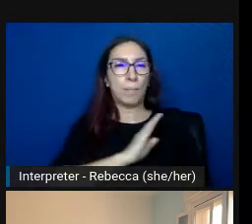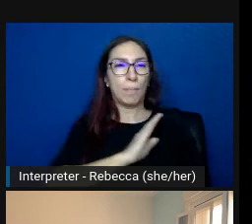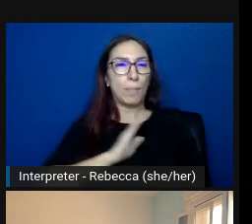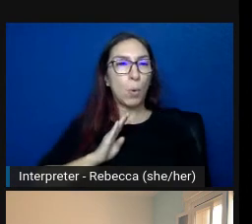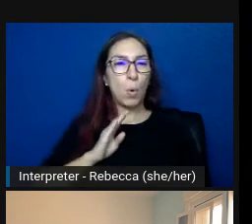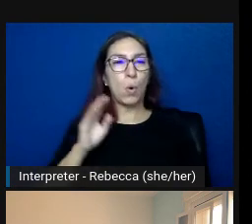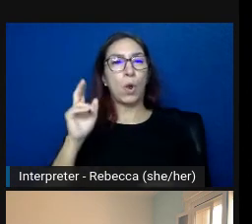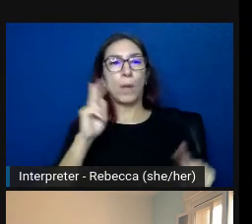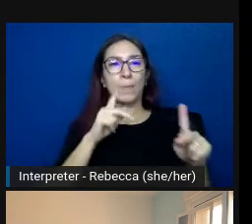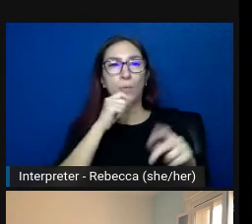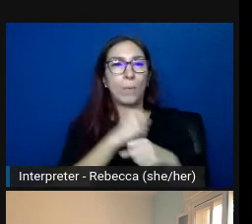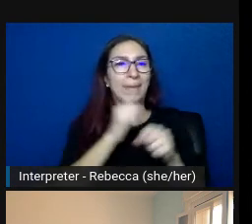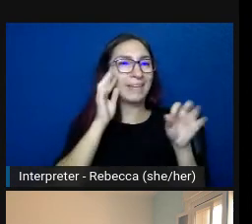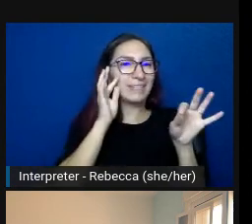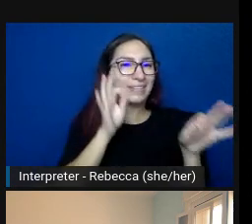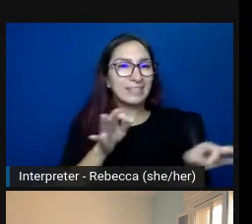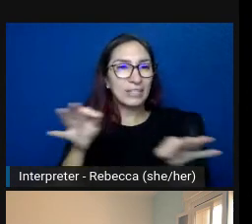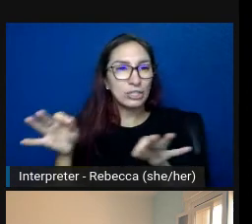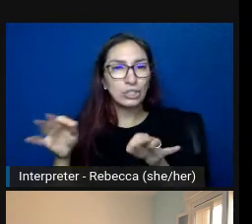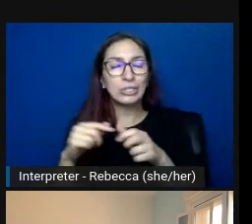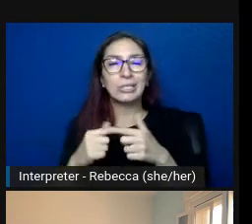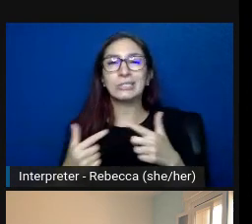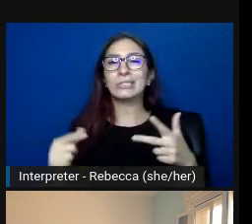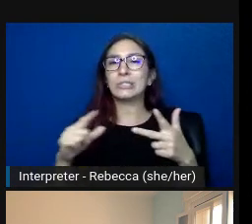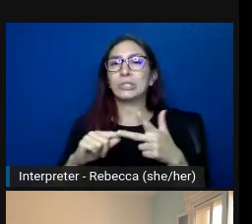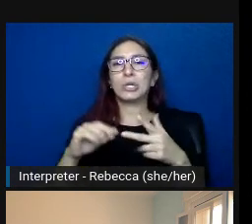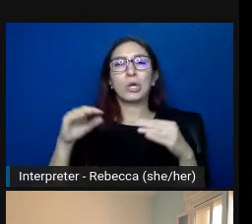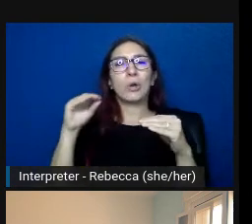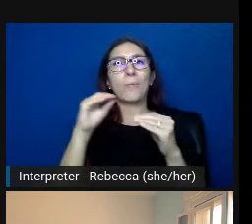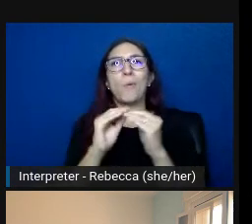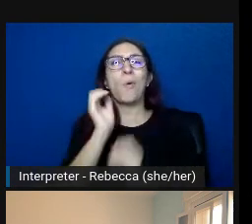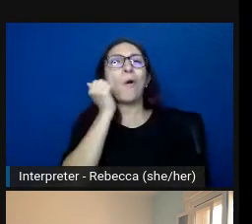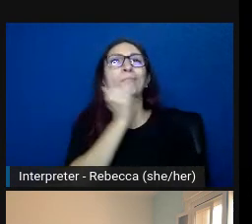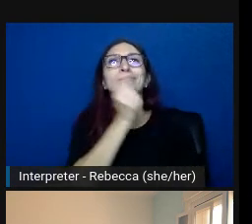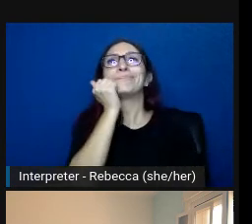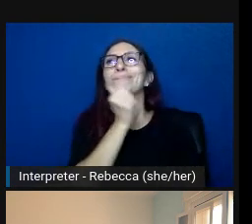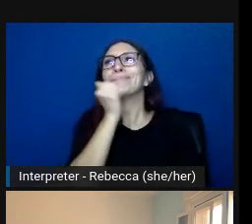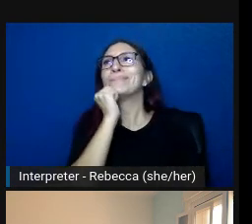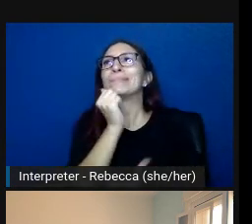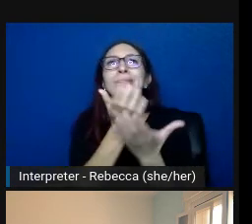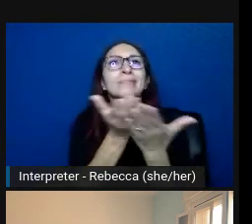and also in more practical aspects like the Joomla accessibility team.